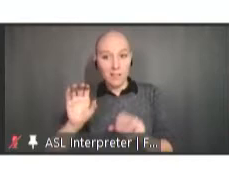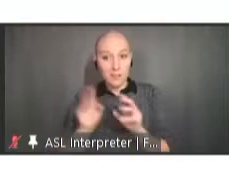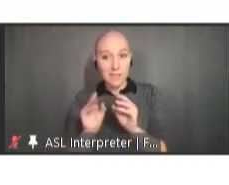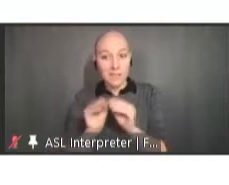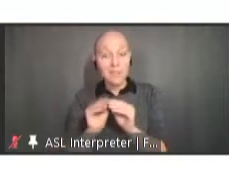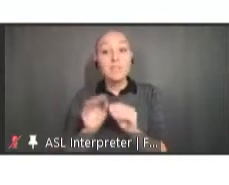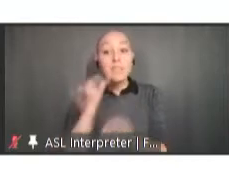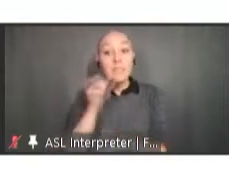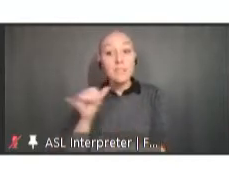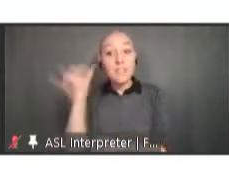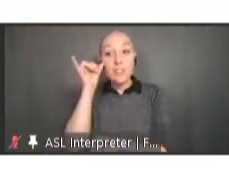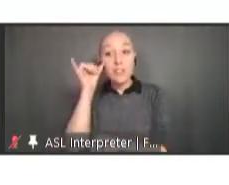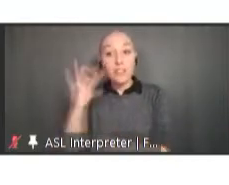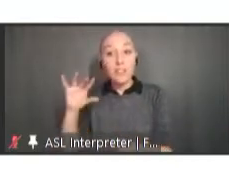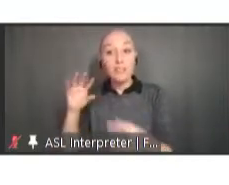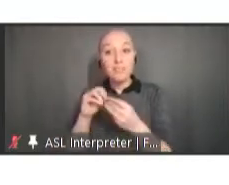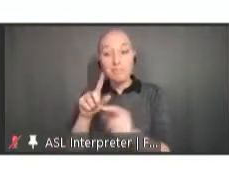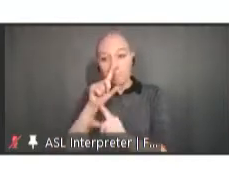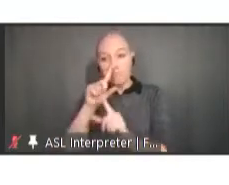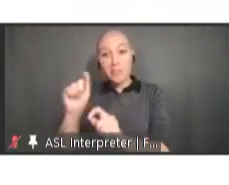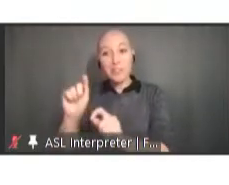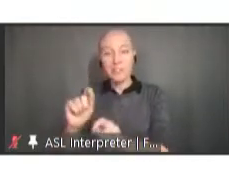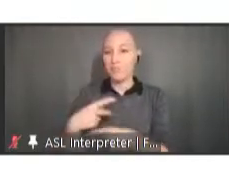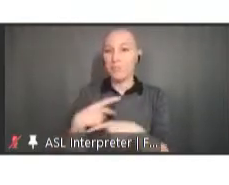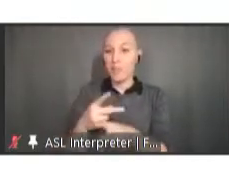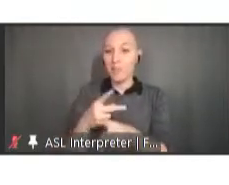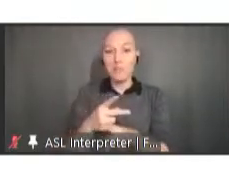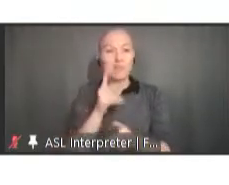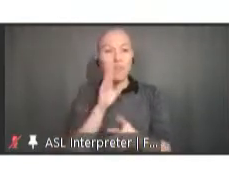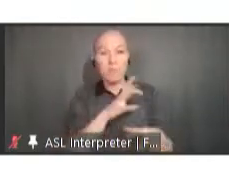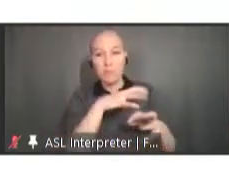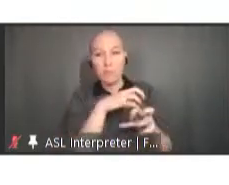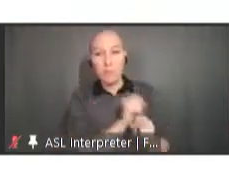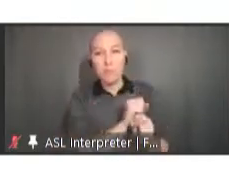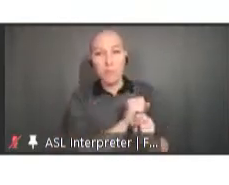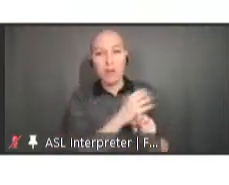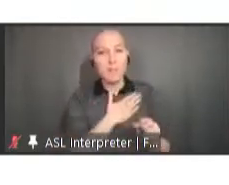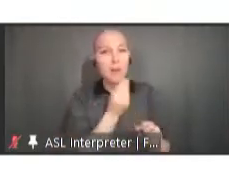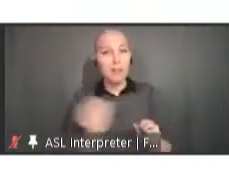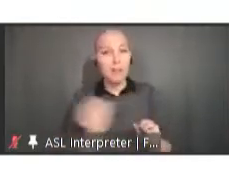and I'll summarize my take-home points in a few moments. I'd like to thank you, Ann, and the NVAC